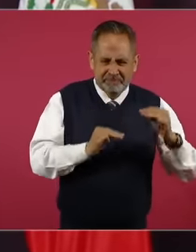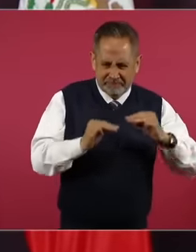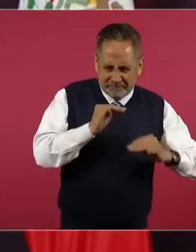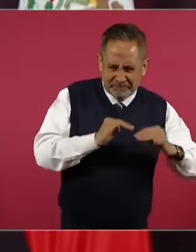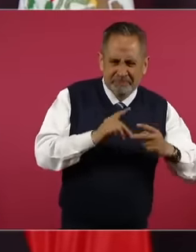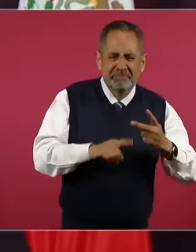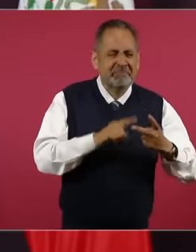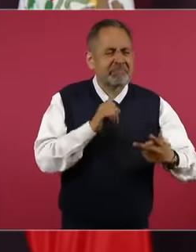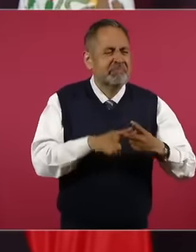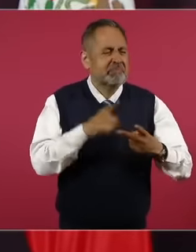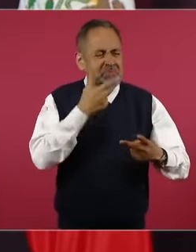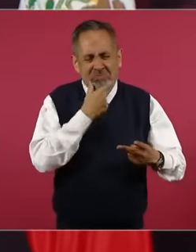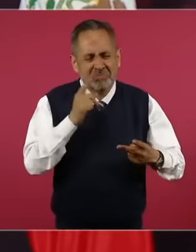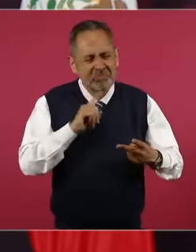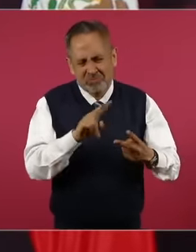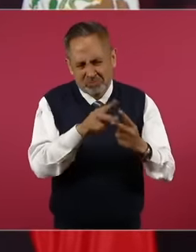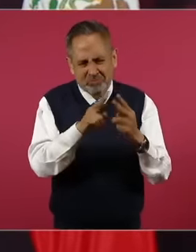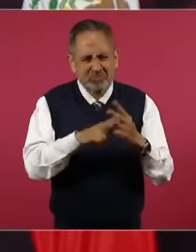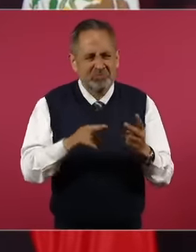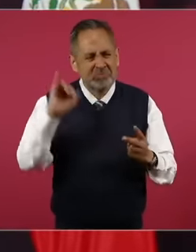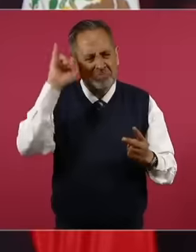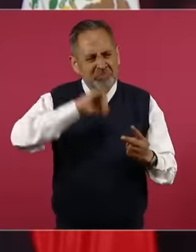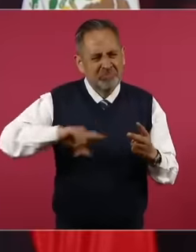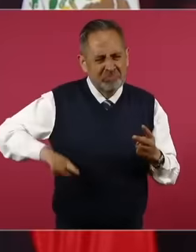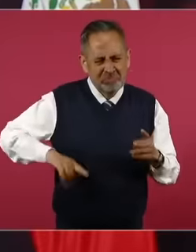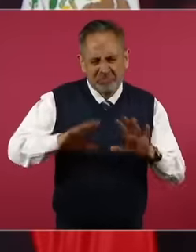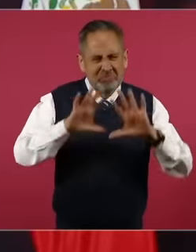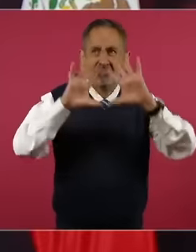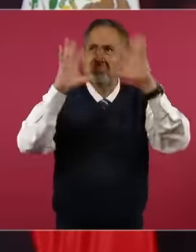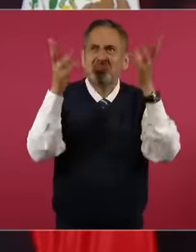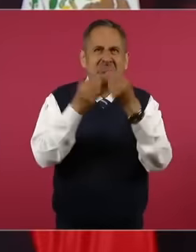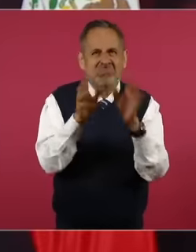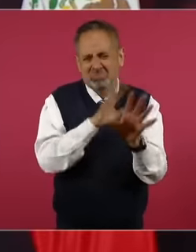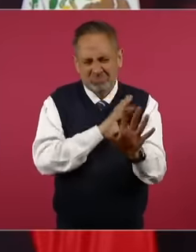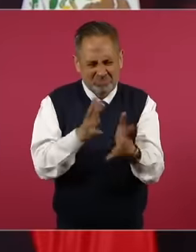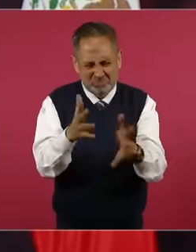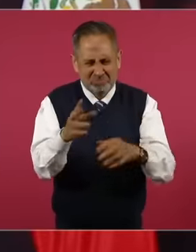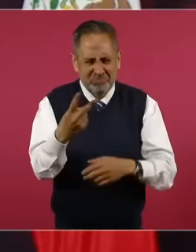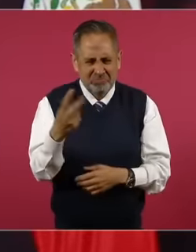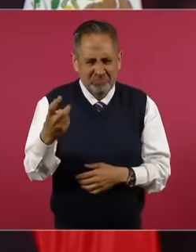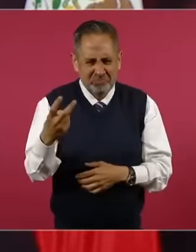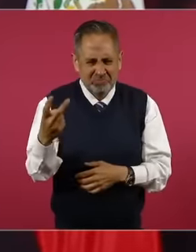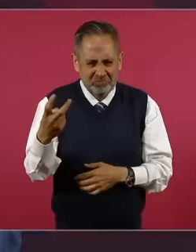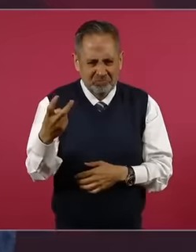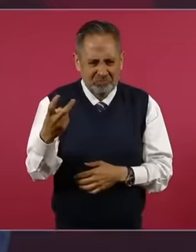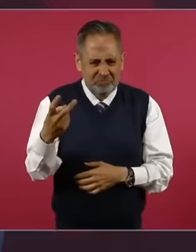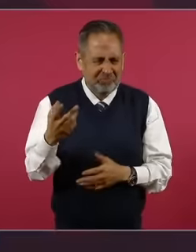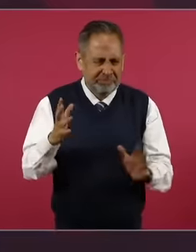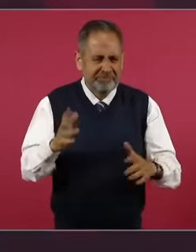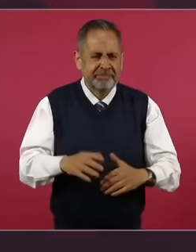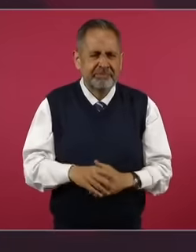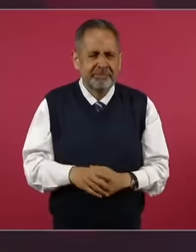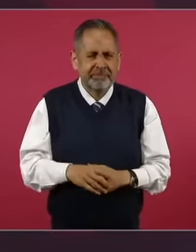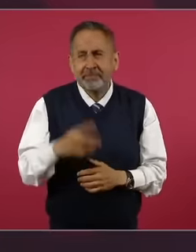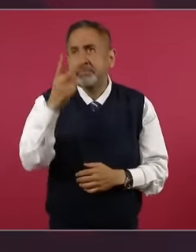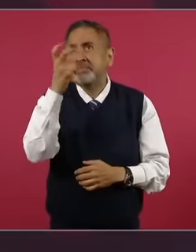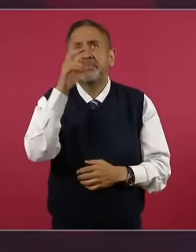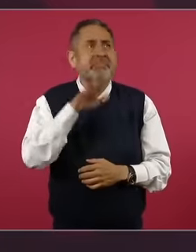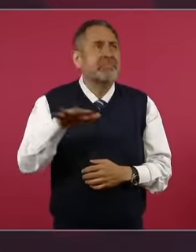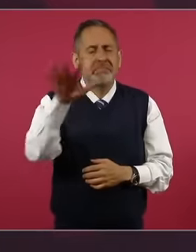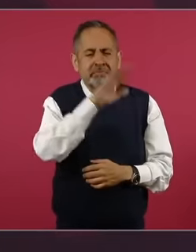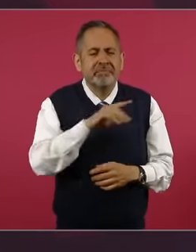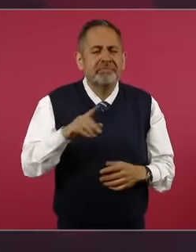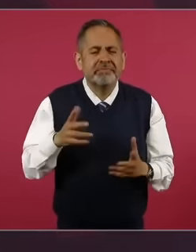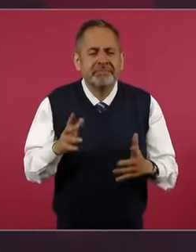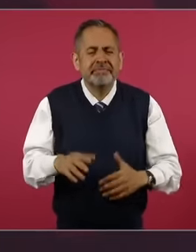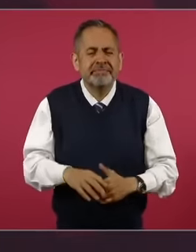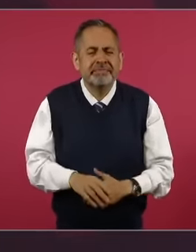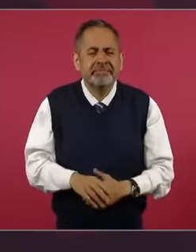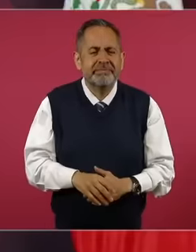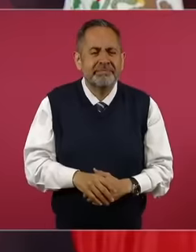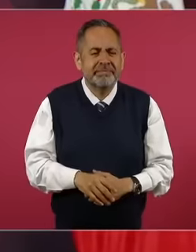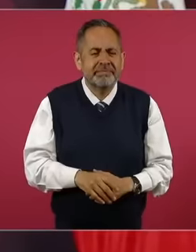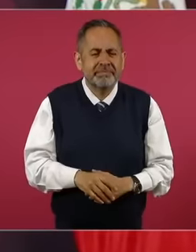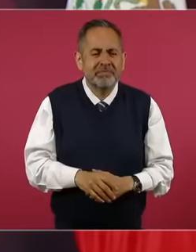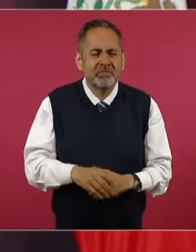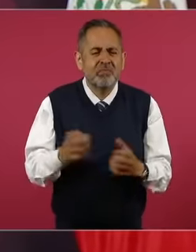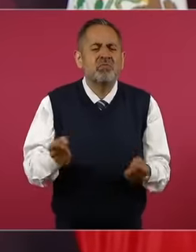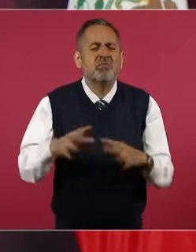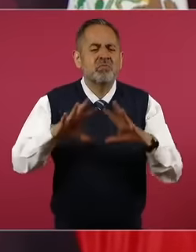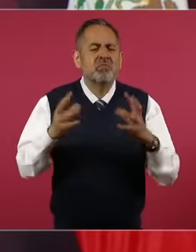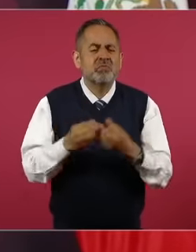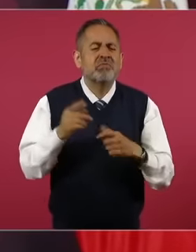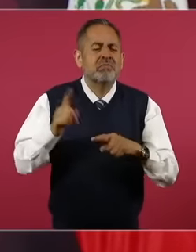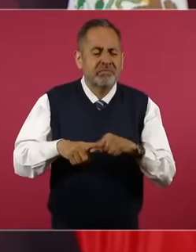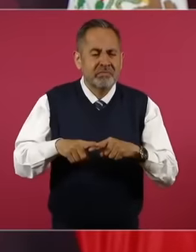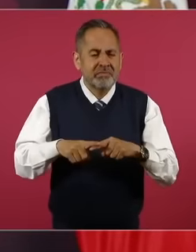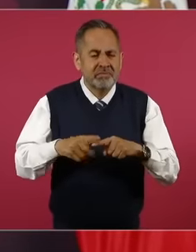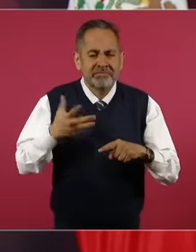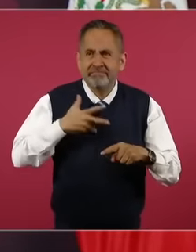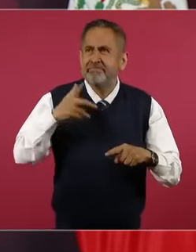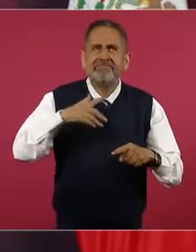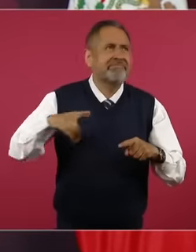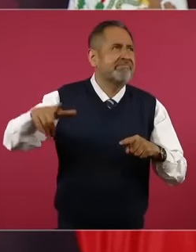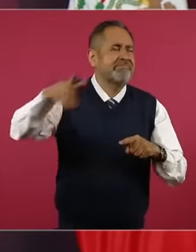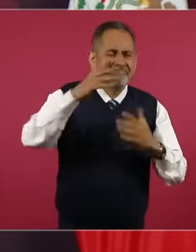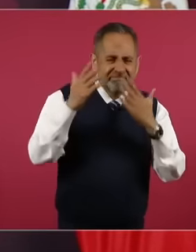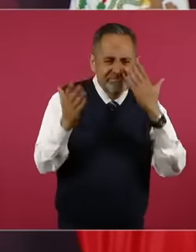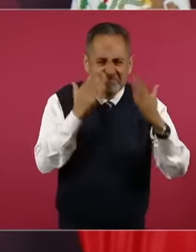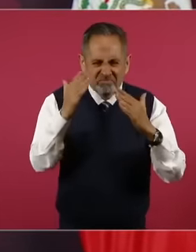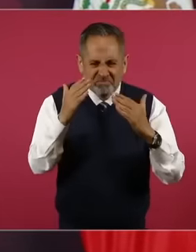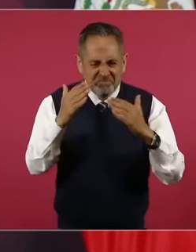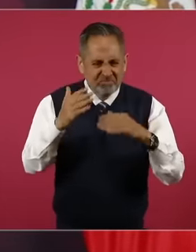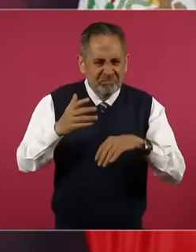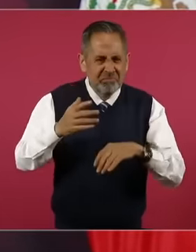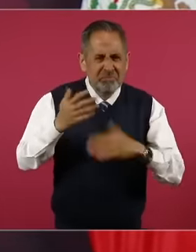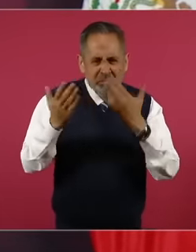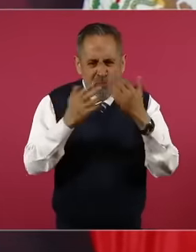, uh, heads of state, like 200. Let's see, of those 200, how many have a doctorate level of education